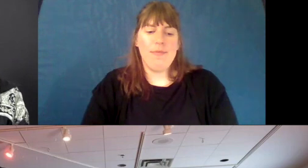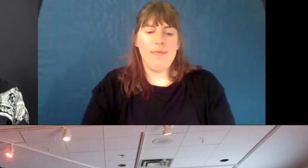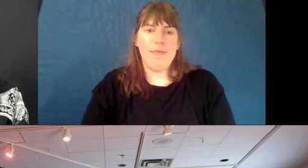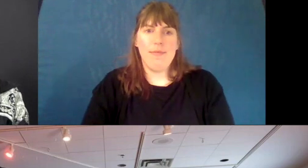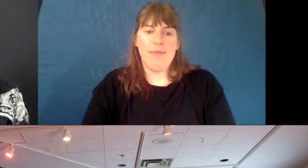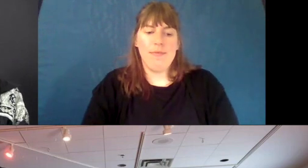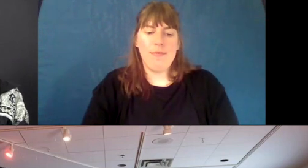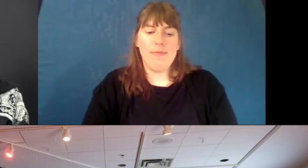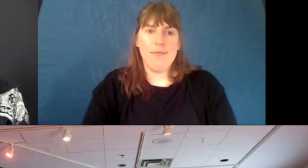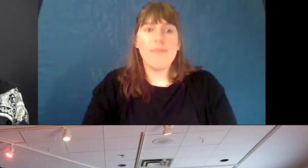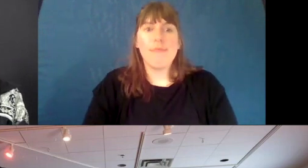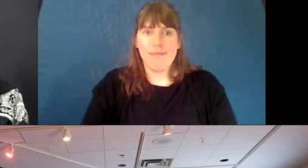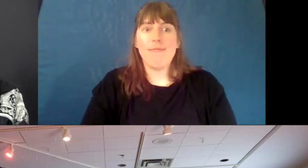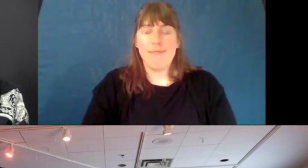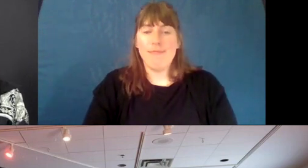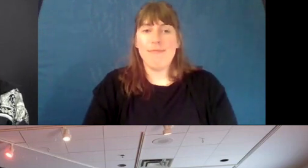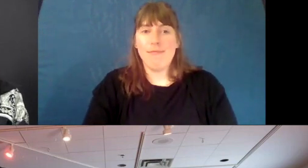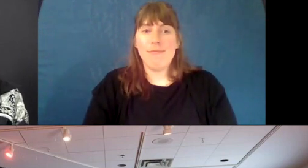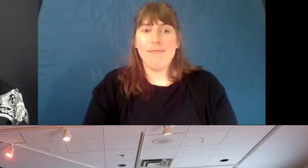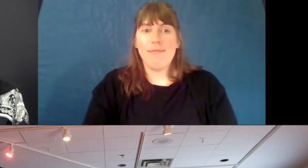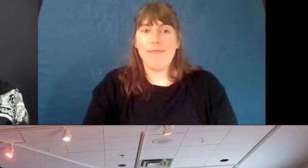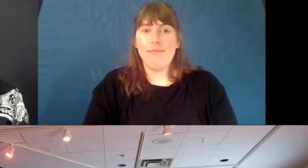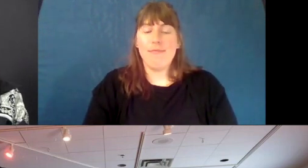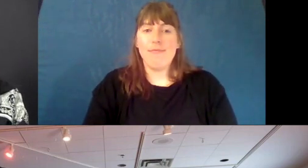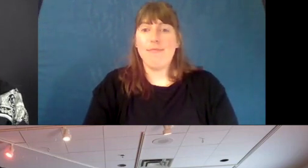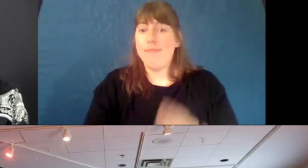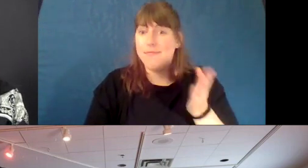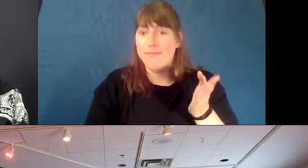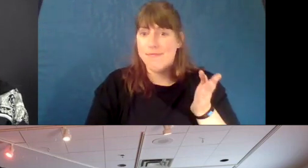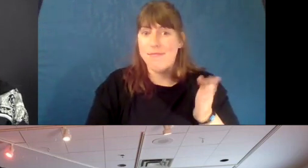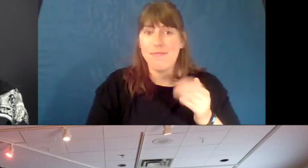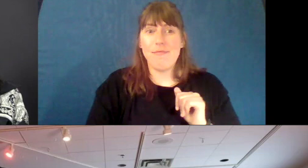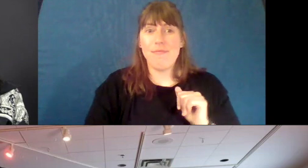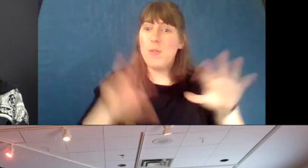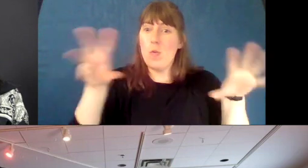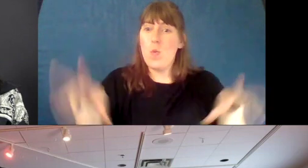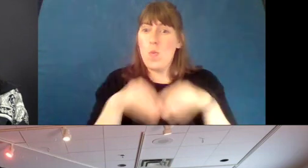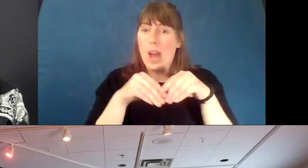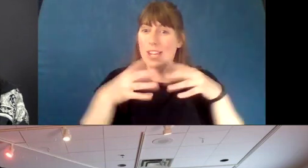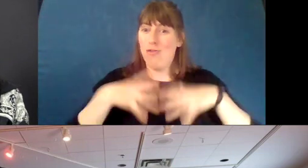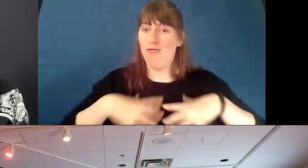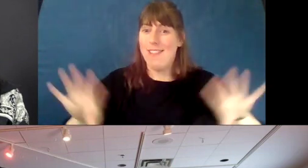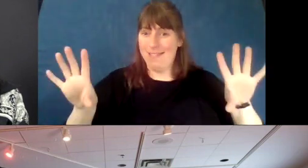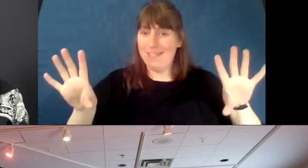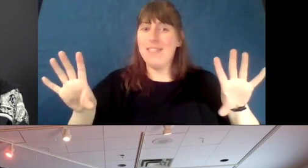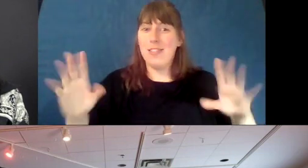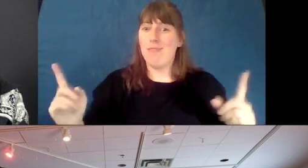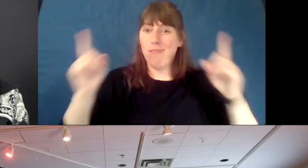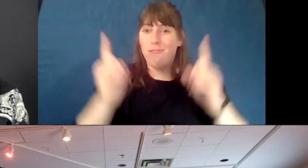Yeah, and the next space is, we have the wedding dresses displayed, that you'll also see in the